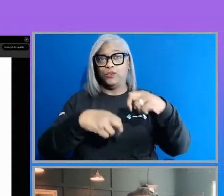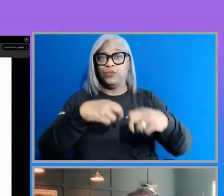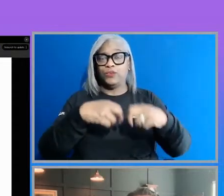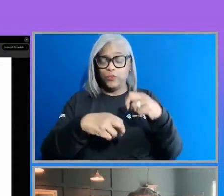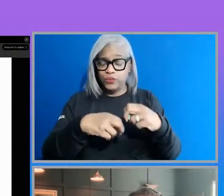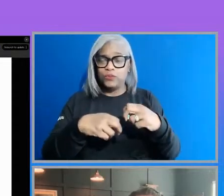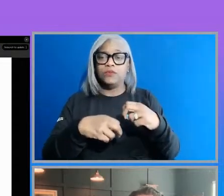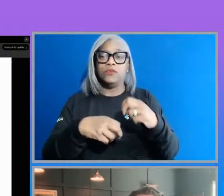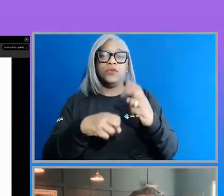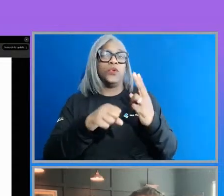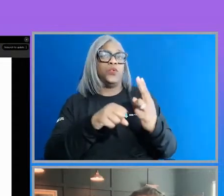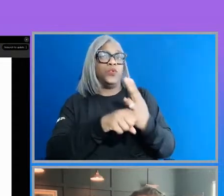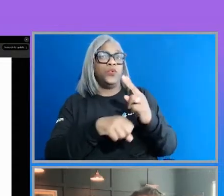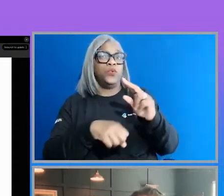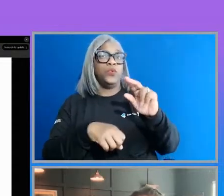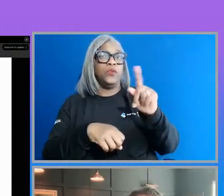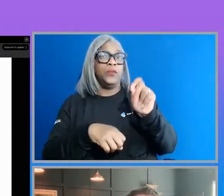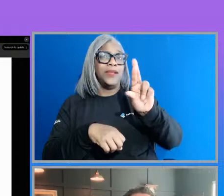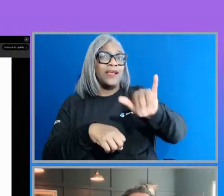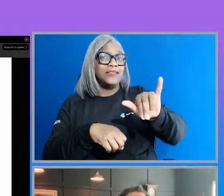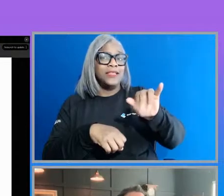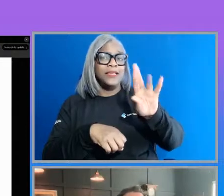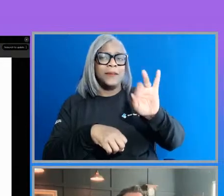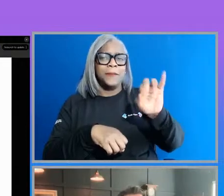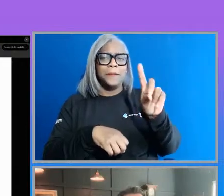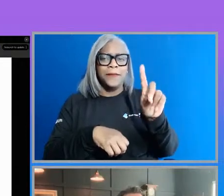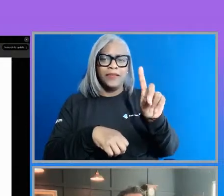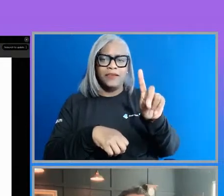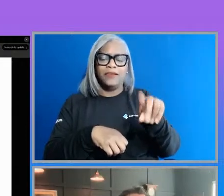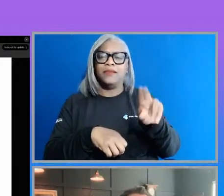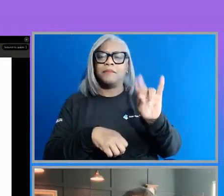of choice, apply the luminosity blend mode. Different tools do